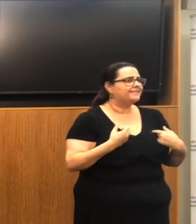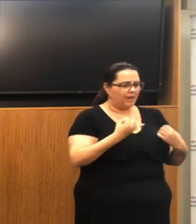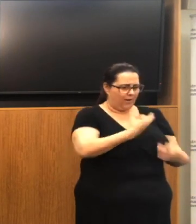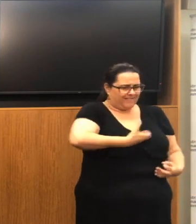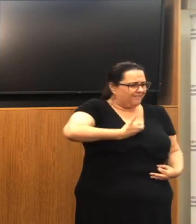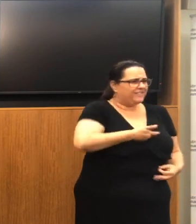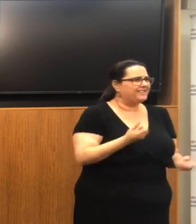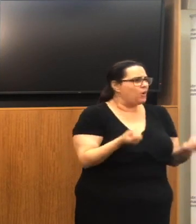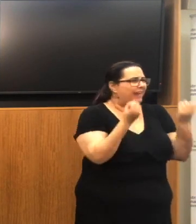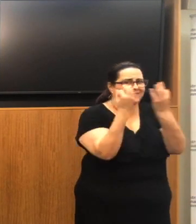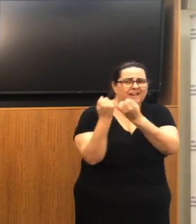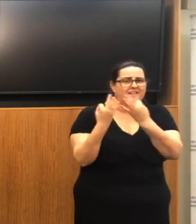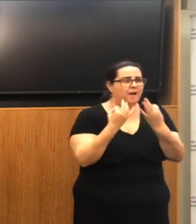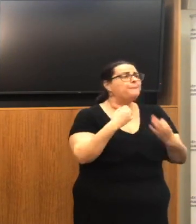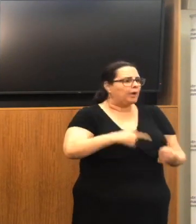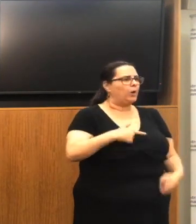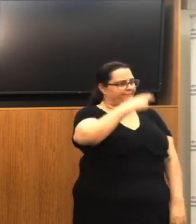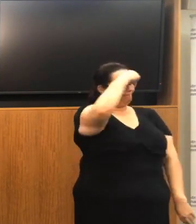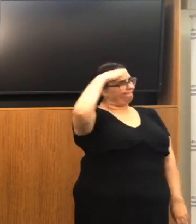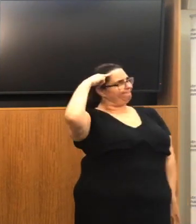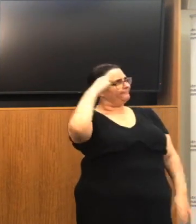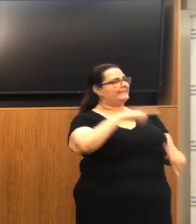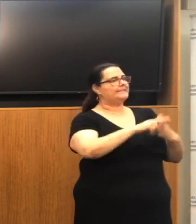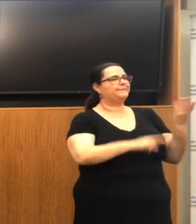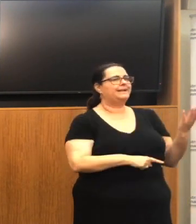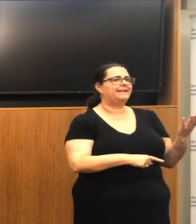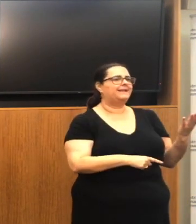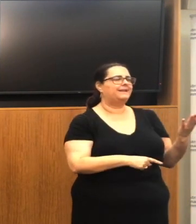Just because, just because politics is crazy